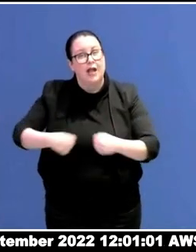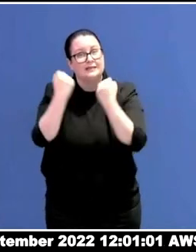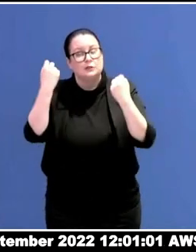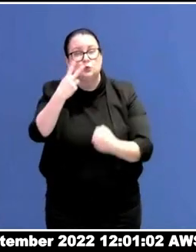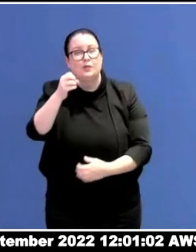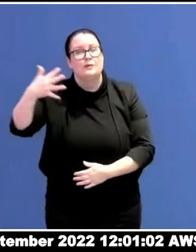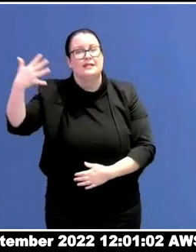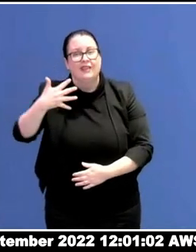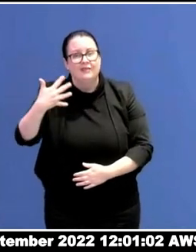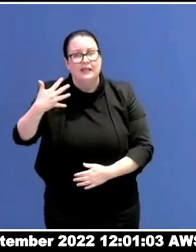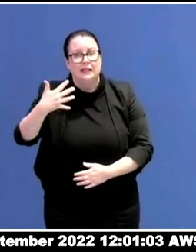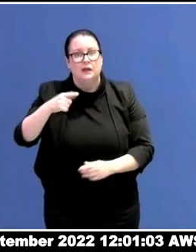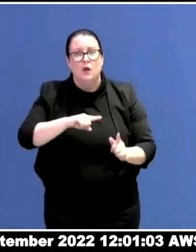His matter went to the coronial inquest in 2020.